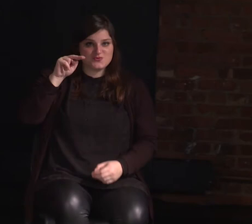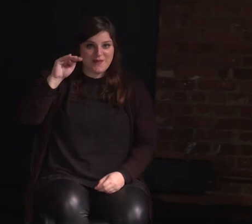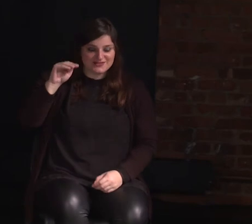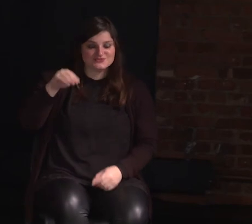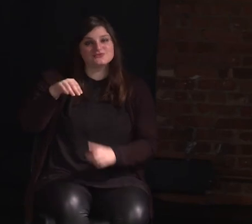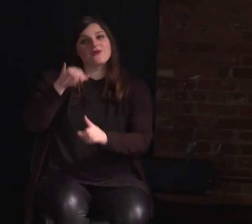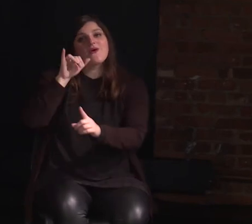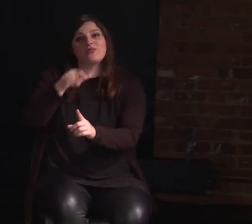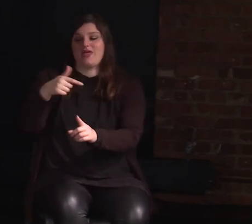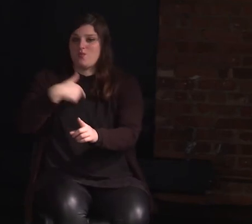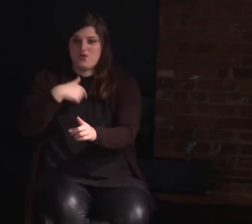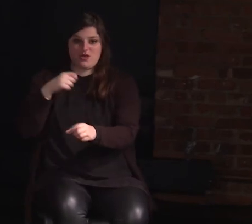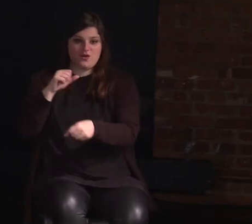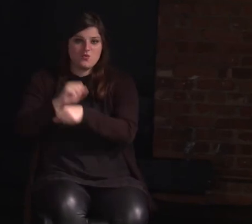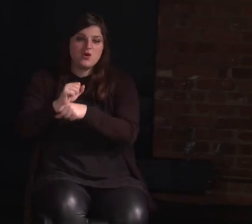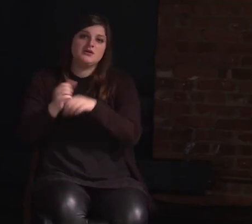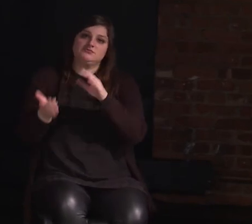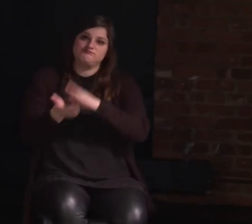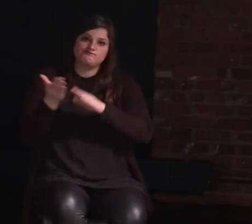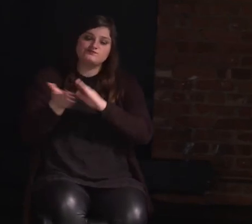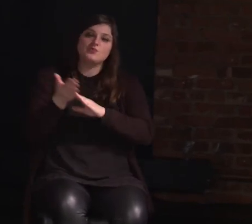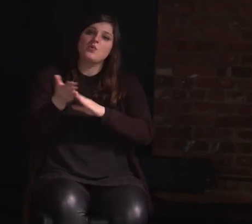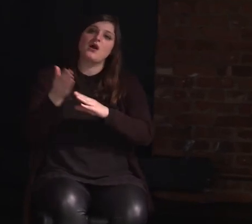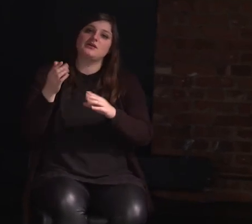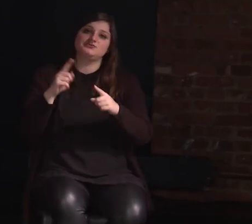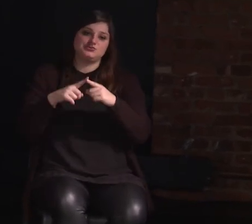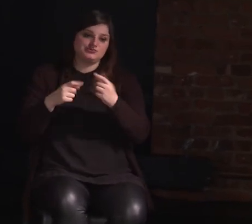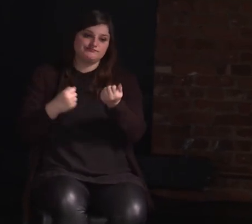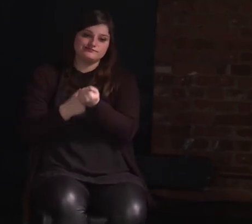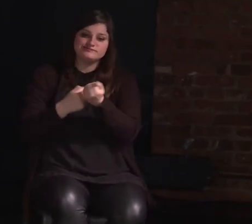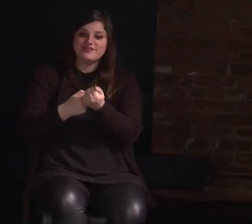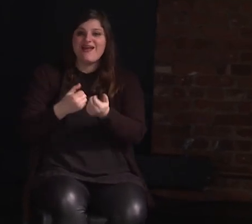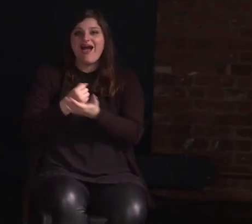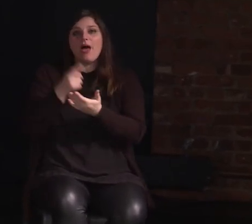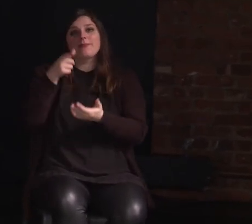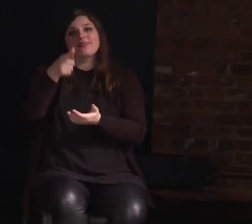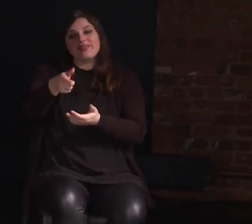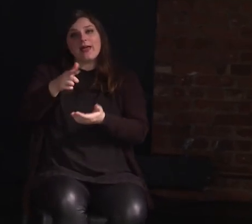Our grant as we attempt to systematize is to help them nationalize this work.